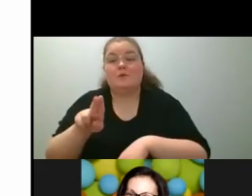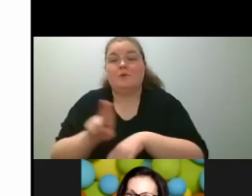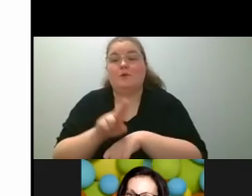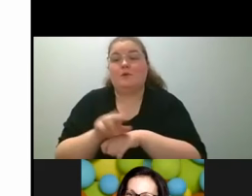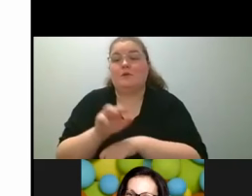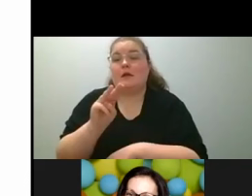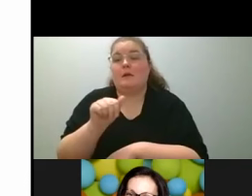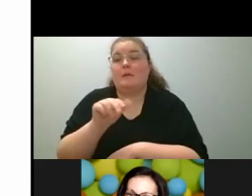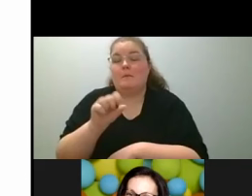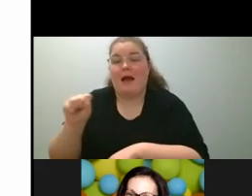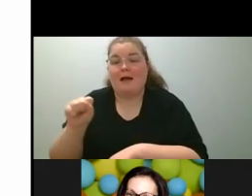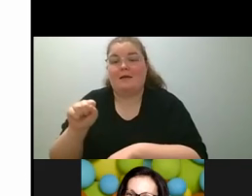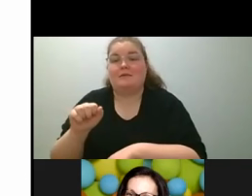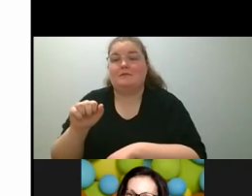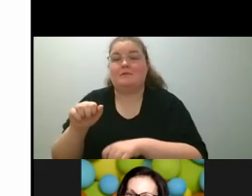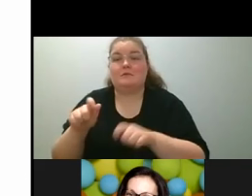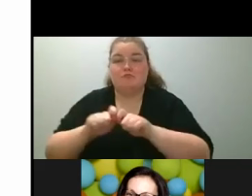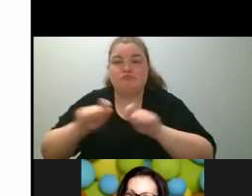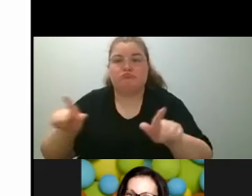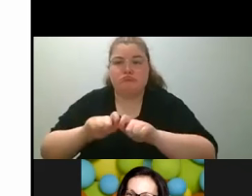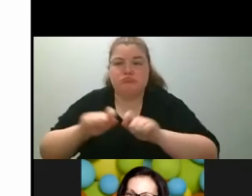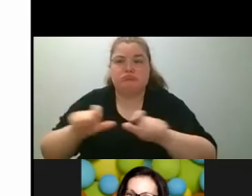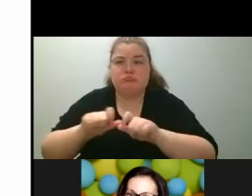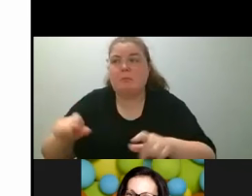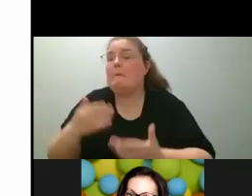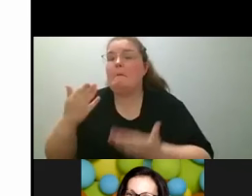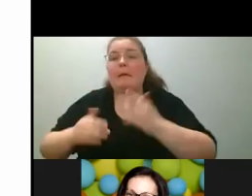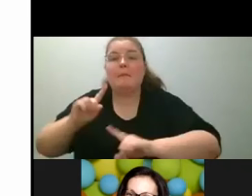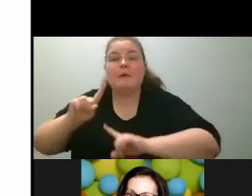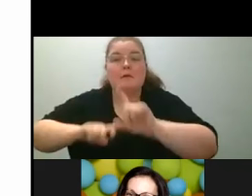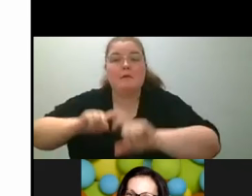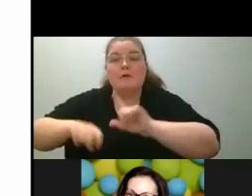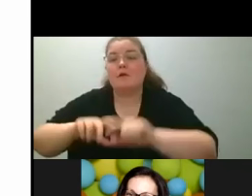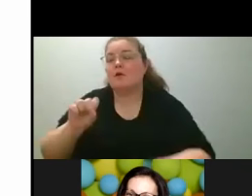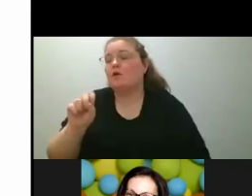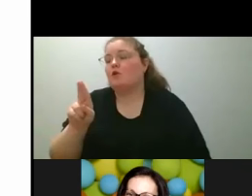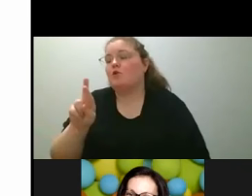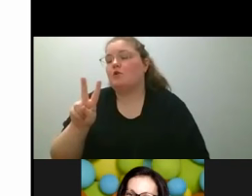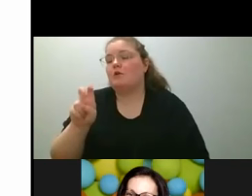or we're working on surveys especially, then we also need to consider